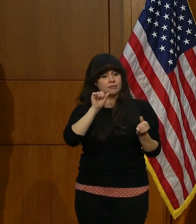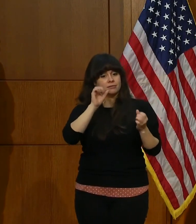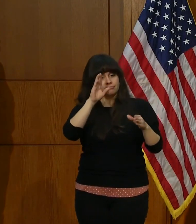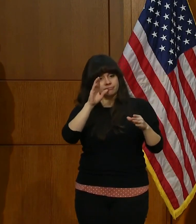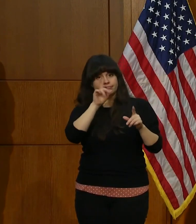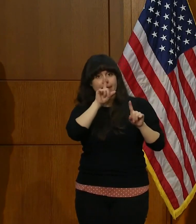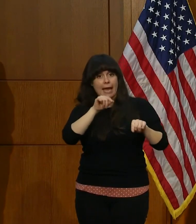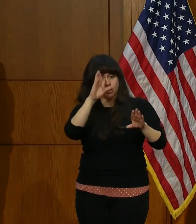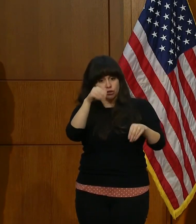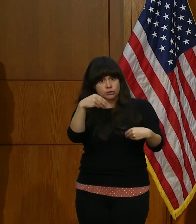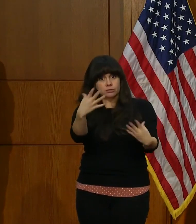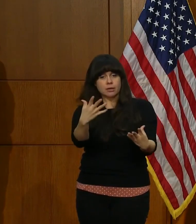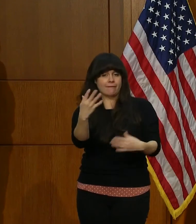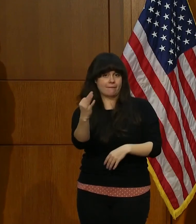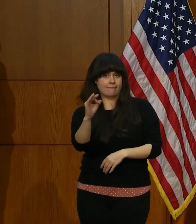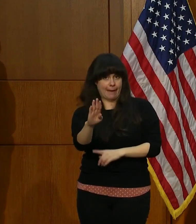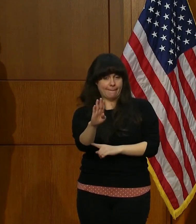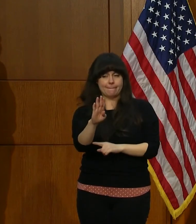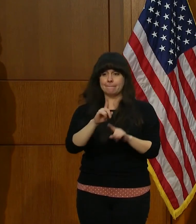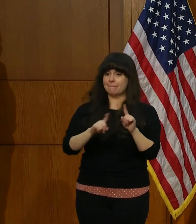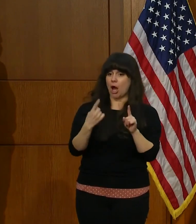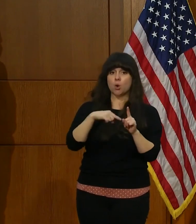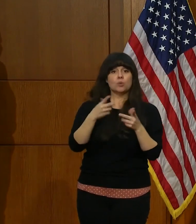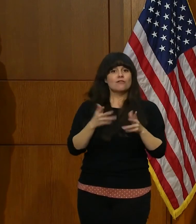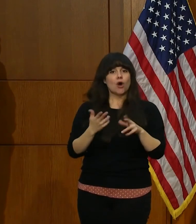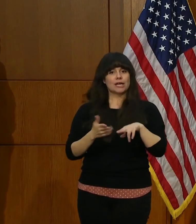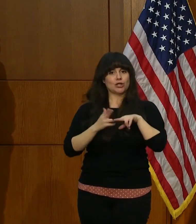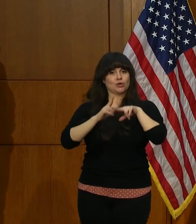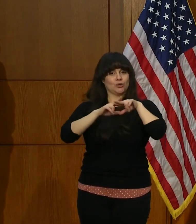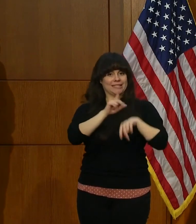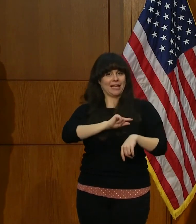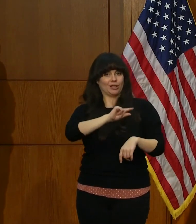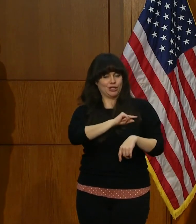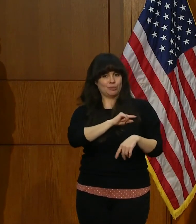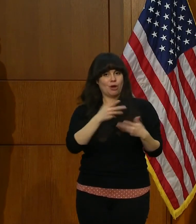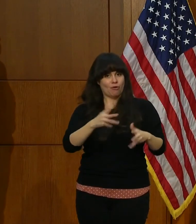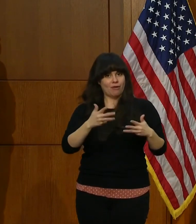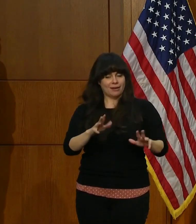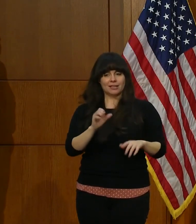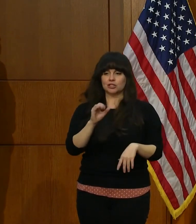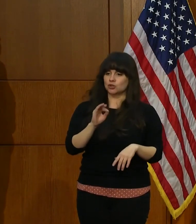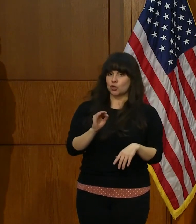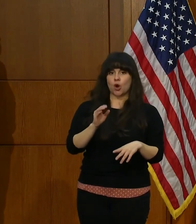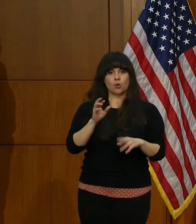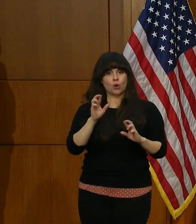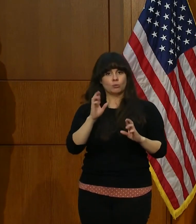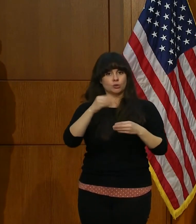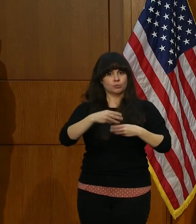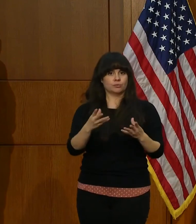WE EXPECT IT TO ADDRESS IN FEBRUARY. BUT LIKE EVERY STATE, WE EXPANDED ELIGIBILITY MUCH